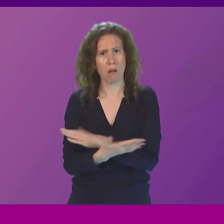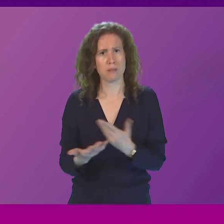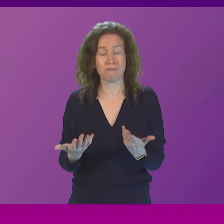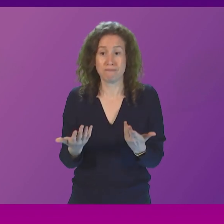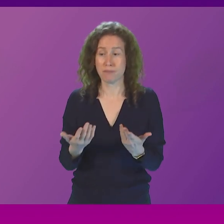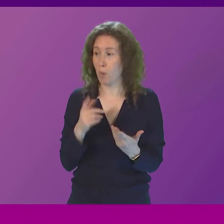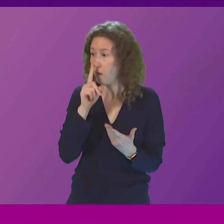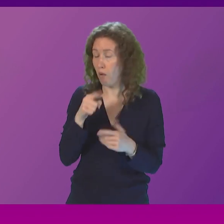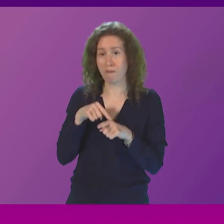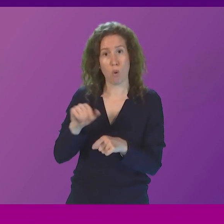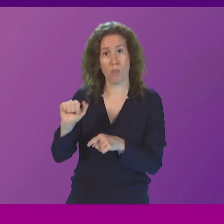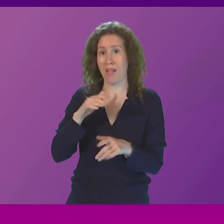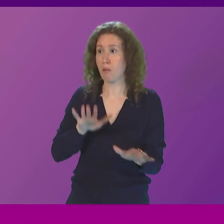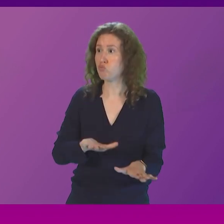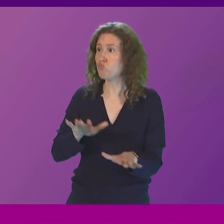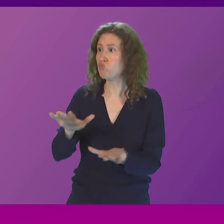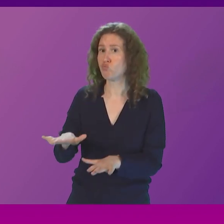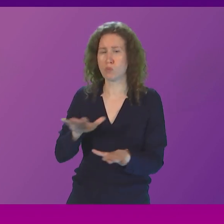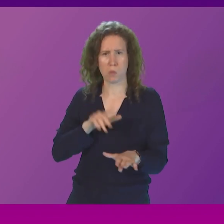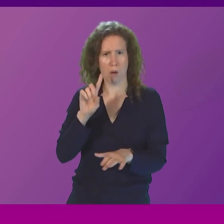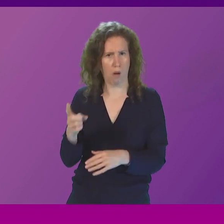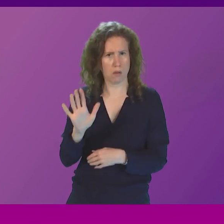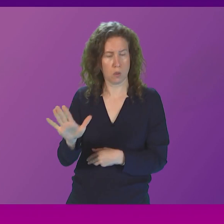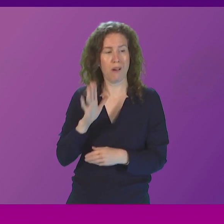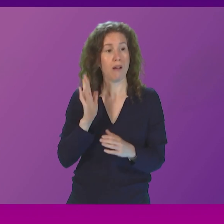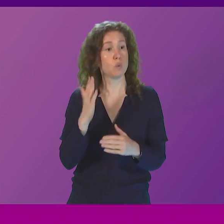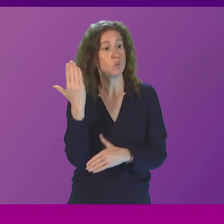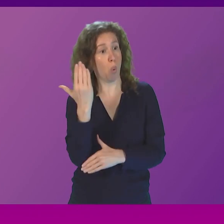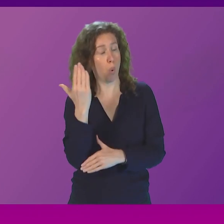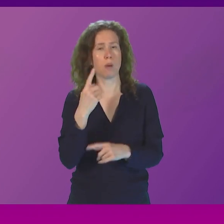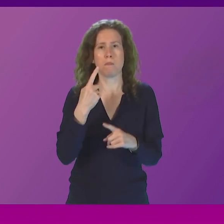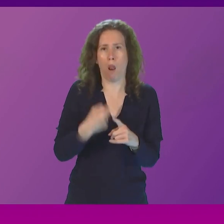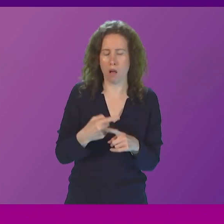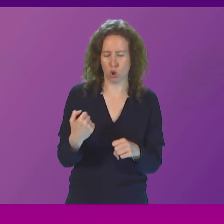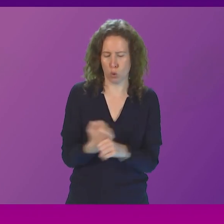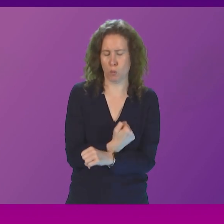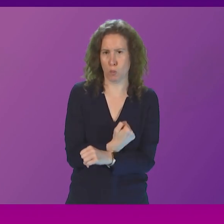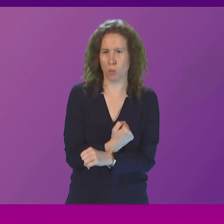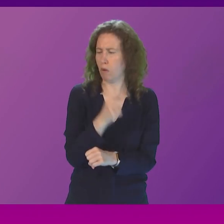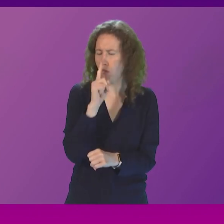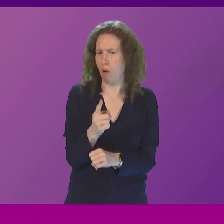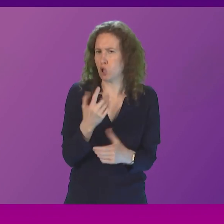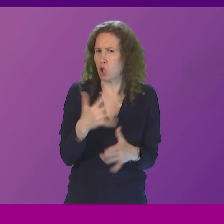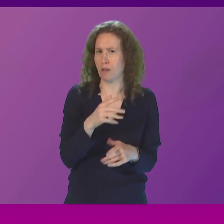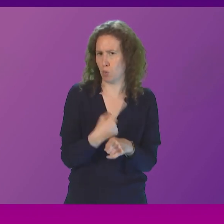We will continue not only to talk the talk but to walk the walk and put our money where our mouth is.